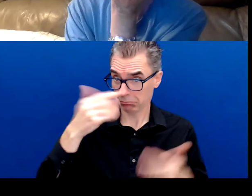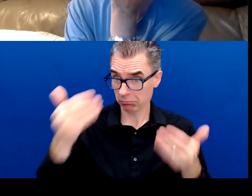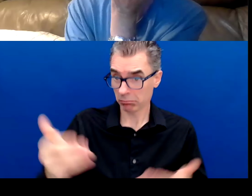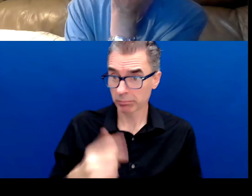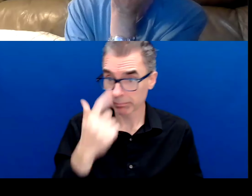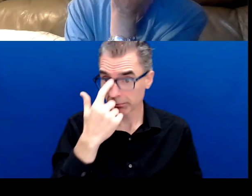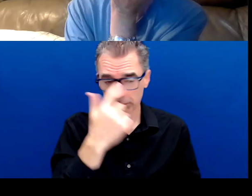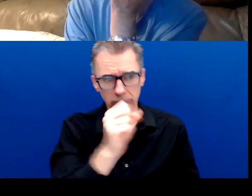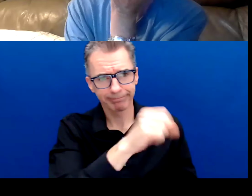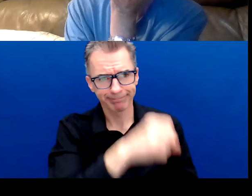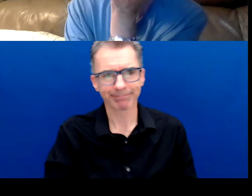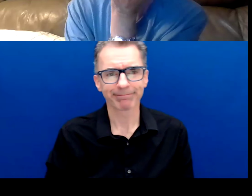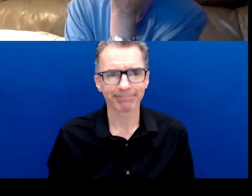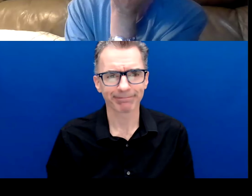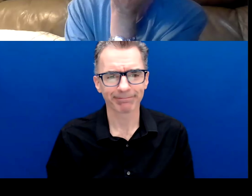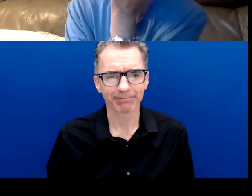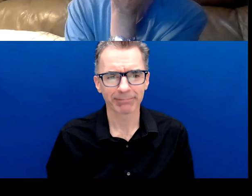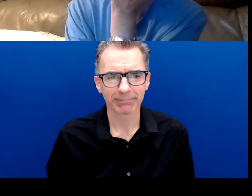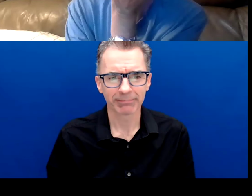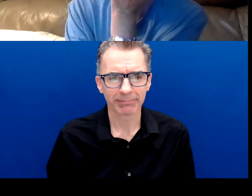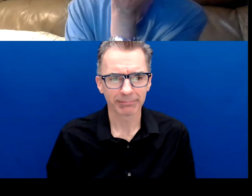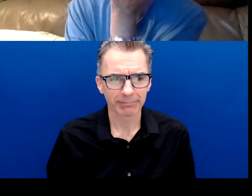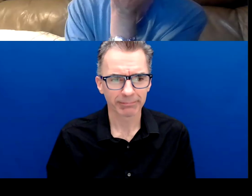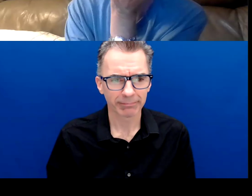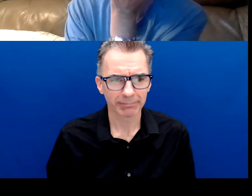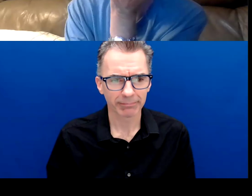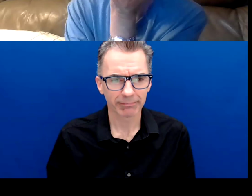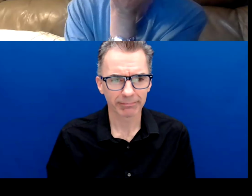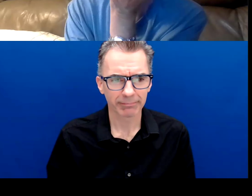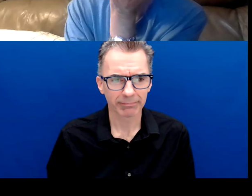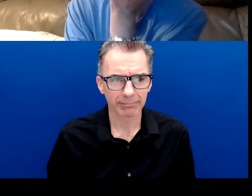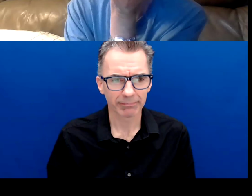Absolutely. Okay.